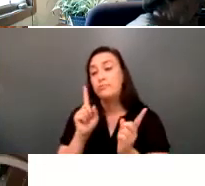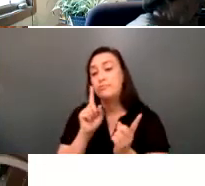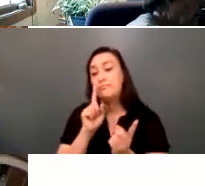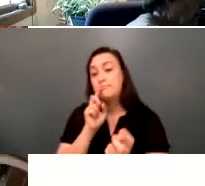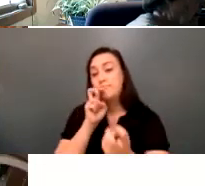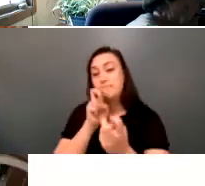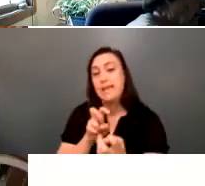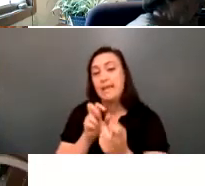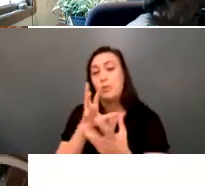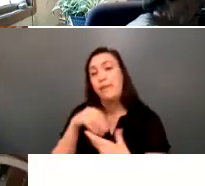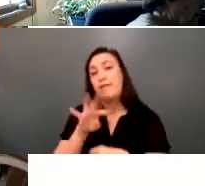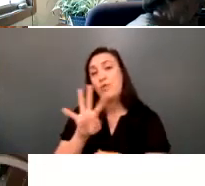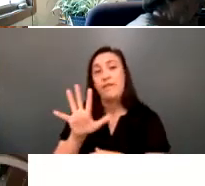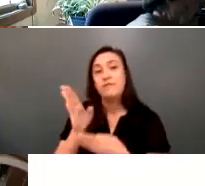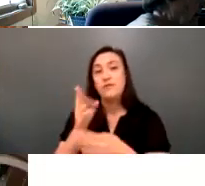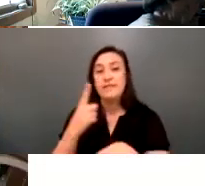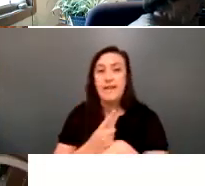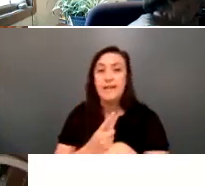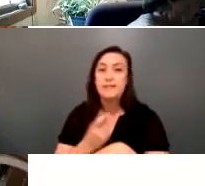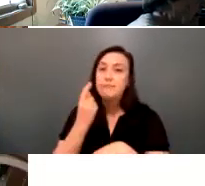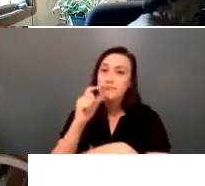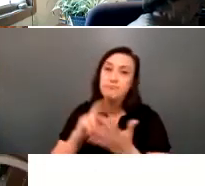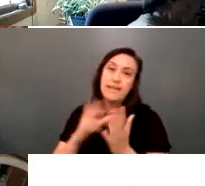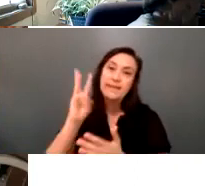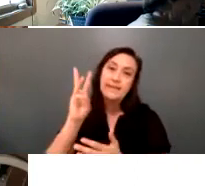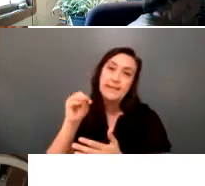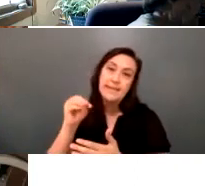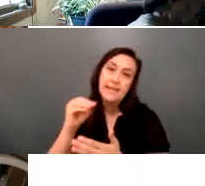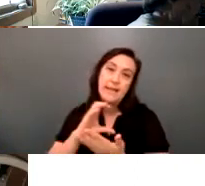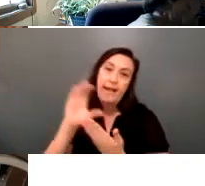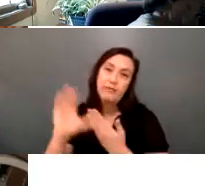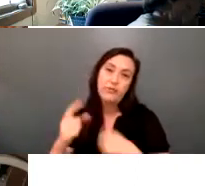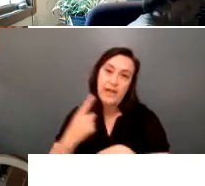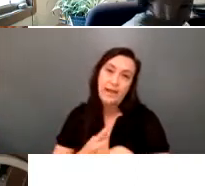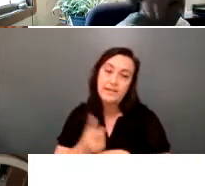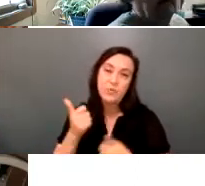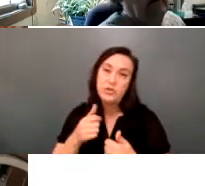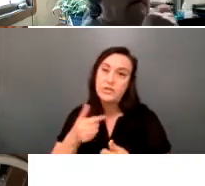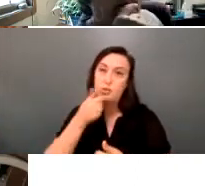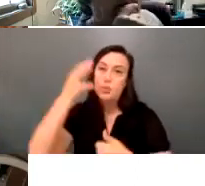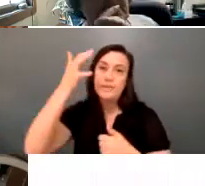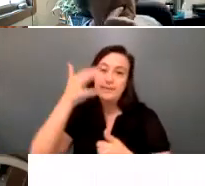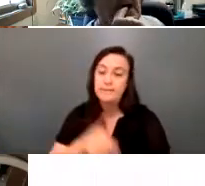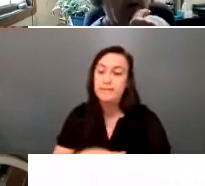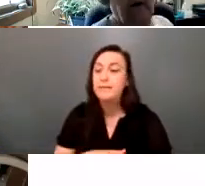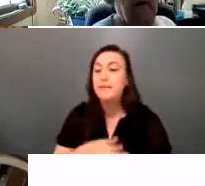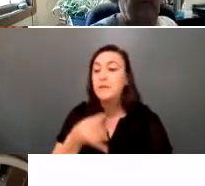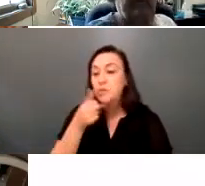45 service days or 60 calendar days, whichever one comes sooner to talk about.